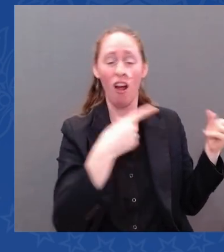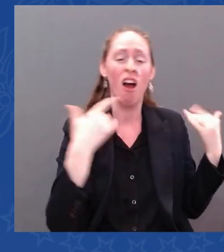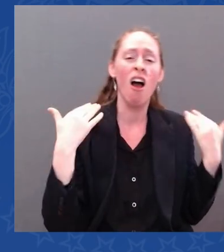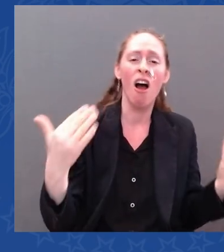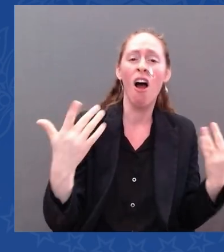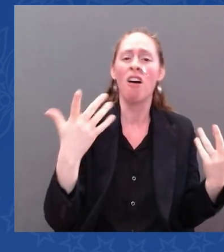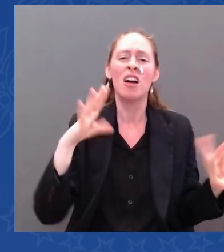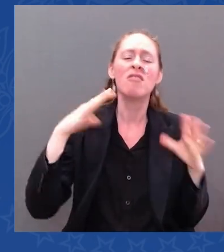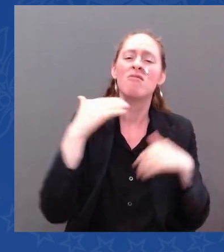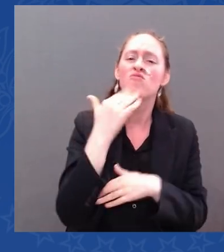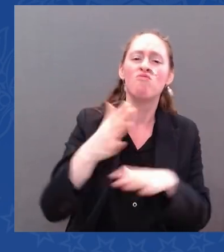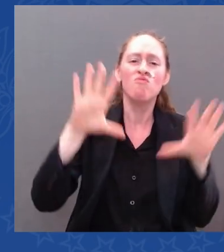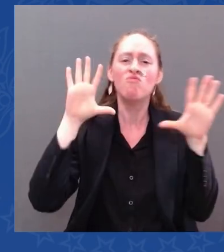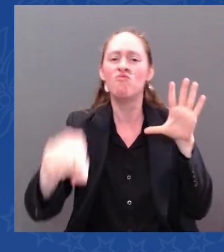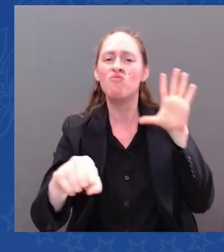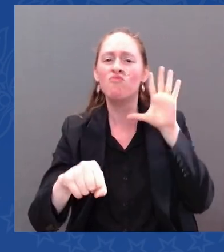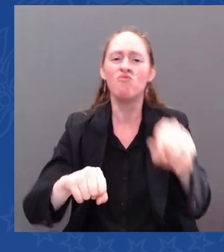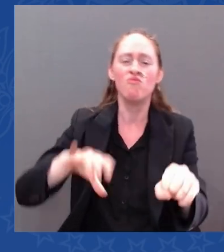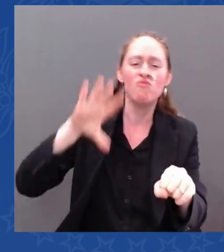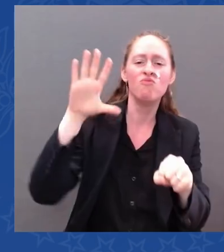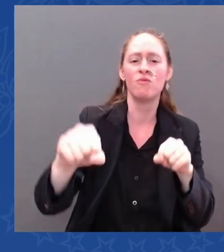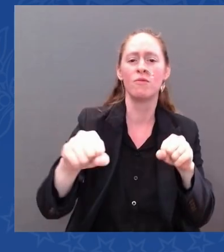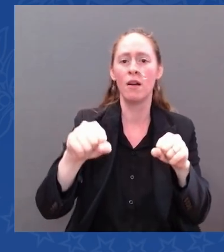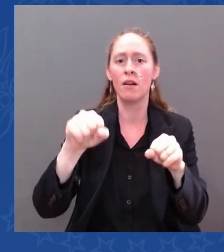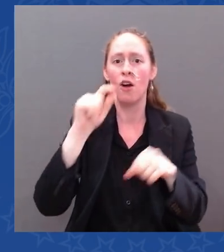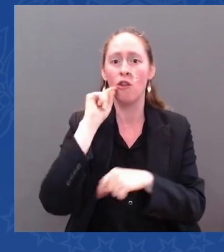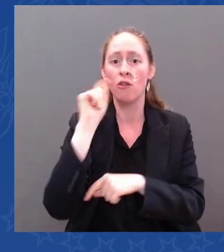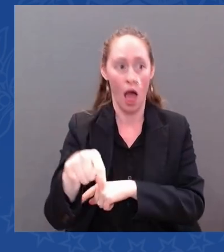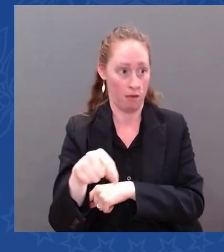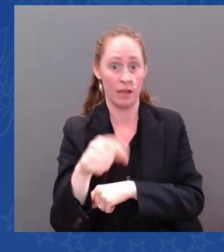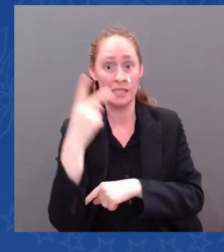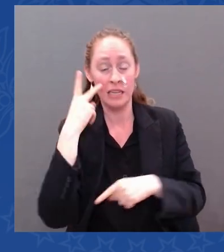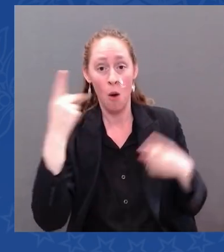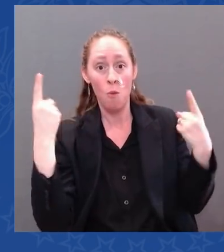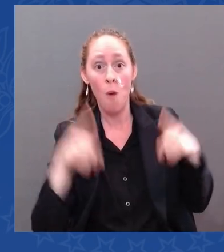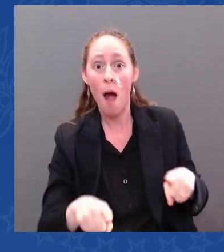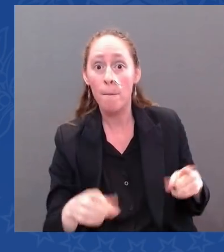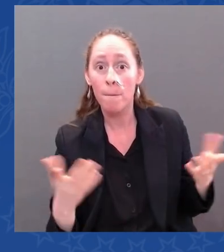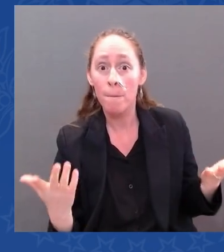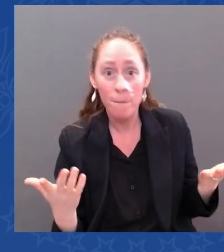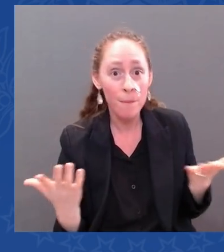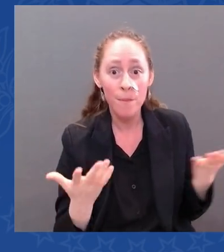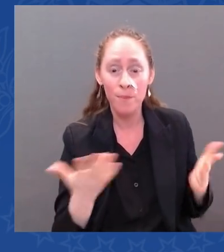and in the Pacific. The Quad is -- with the possible exception of India